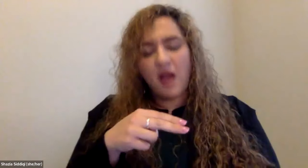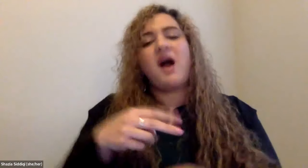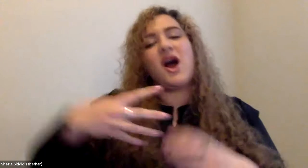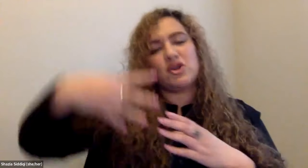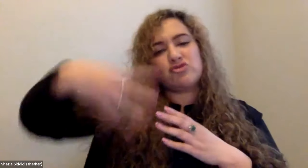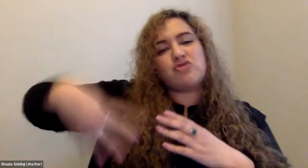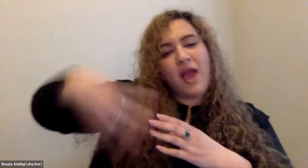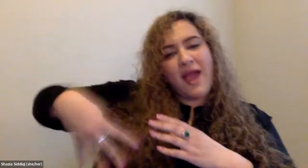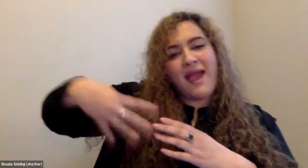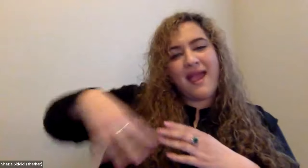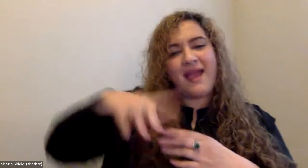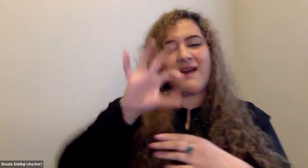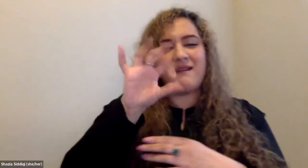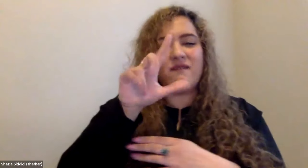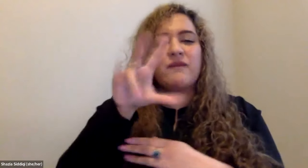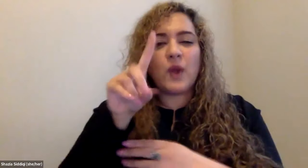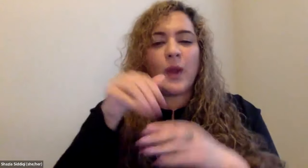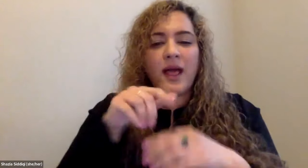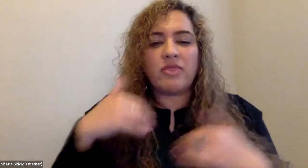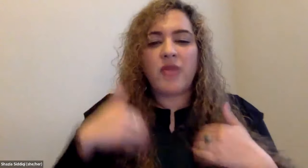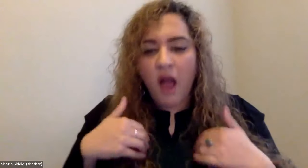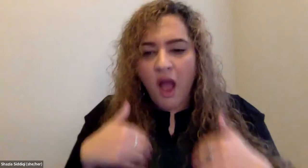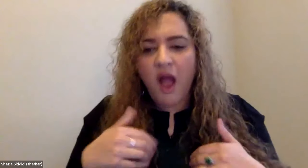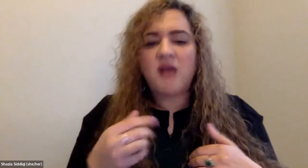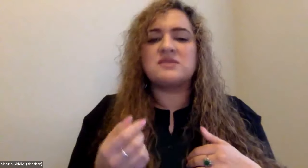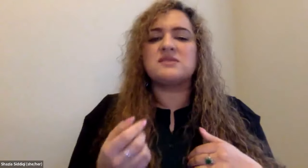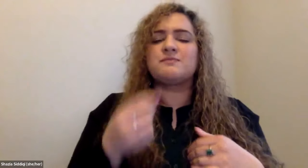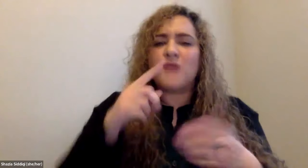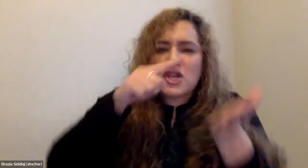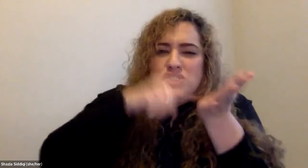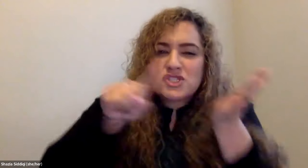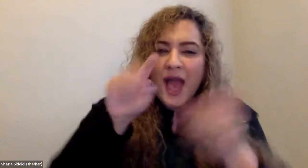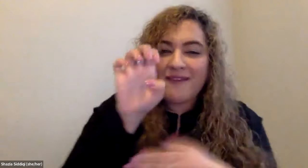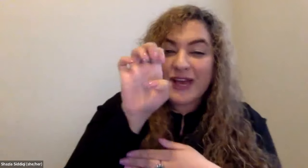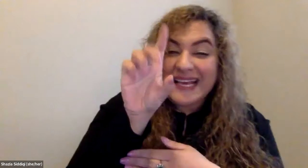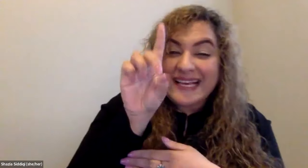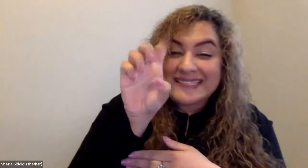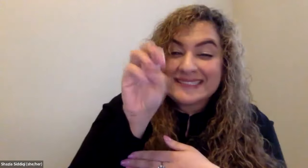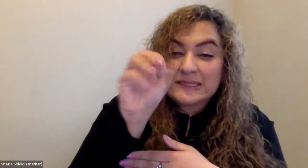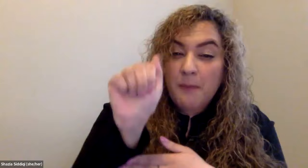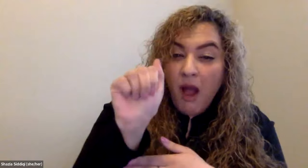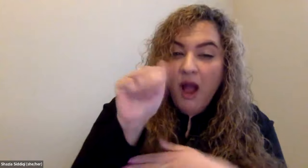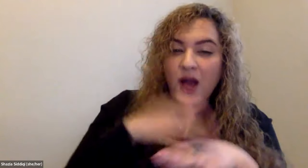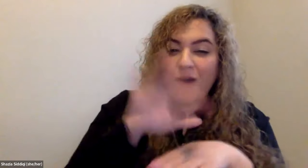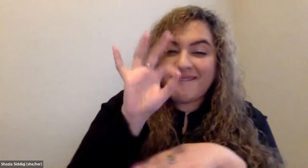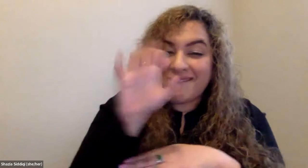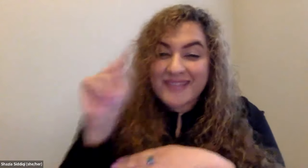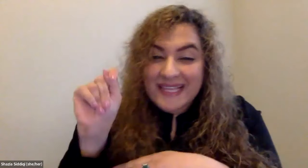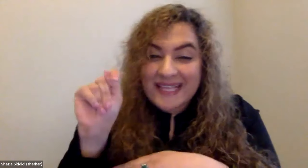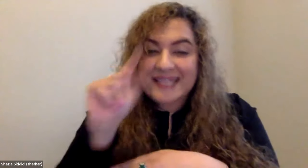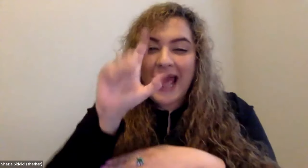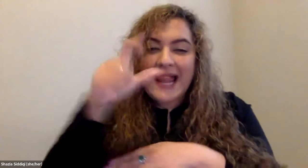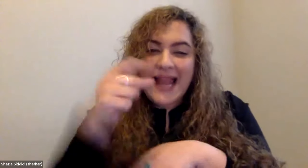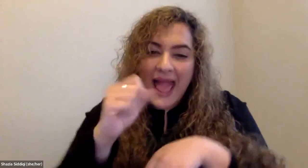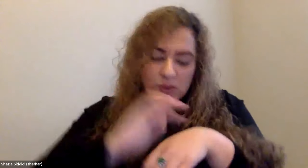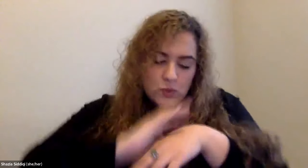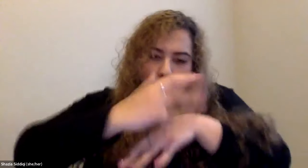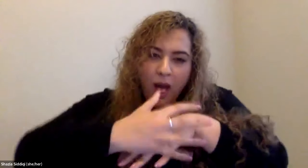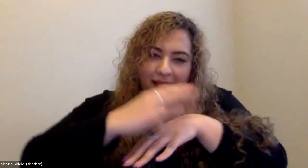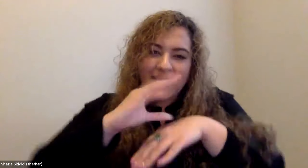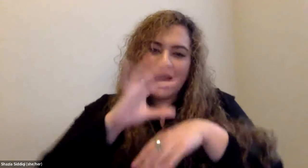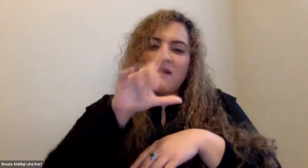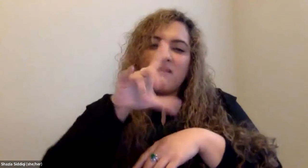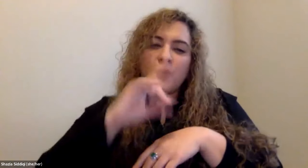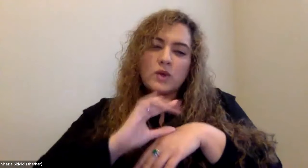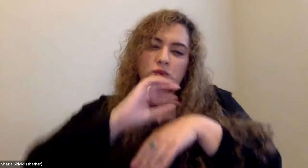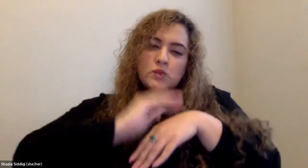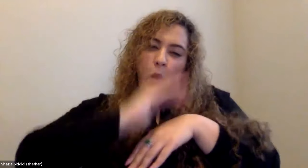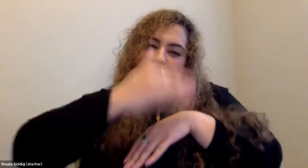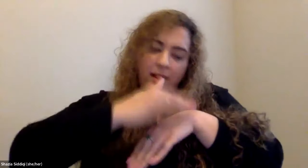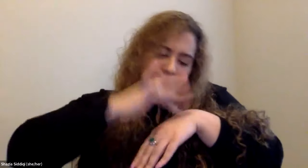Cristine Saunders: So he had those symptoms and he went to the hospital they drain the fluid from his lungs and they checked for edema on his feet swelling on his legs and his feet.